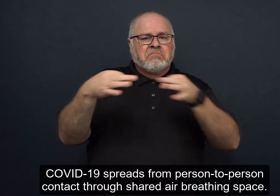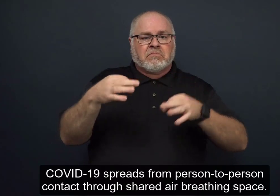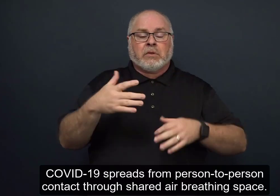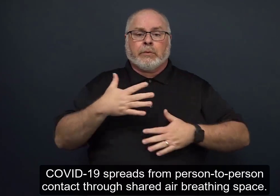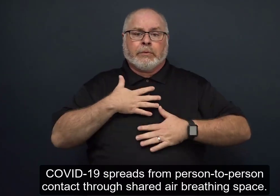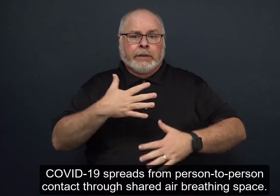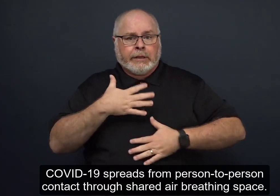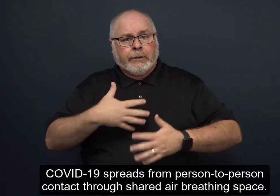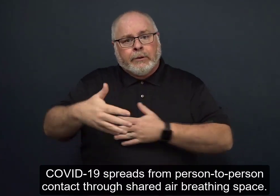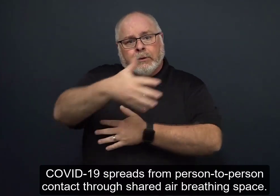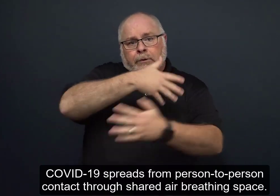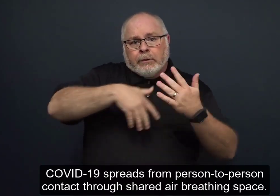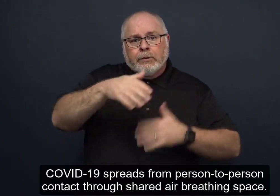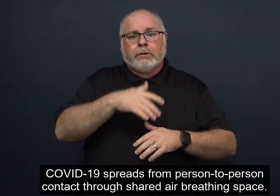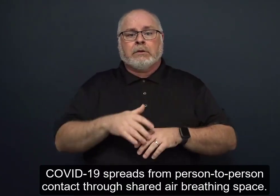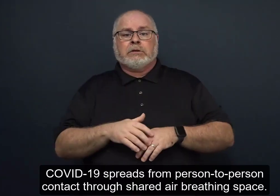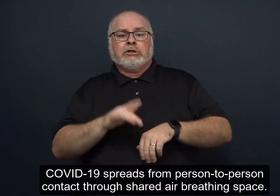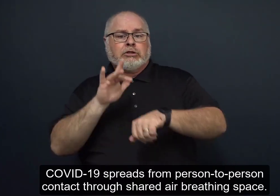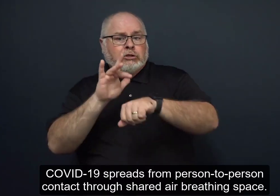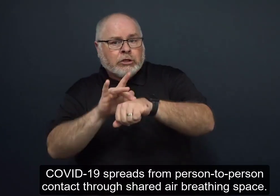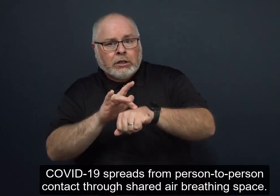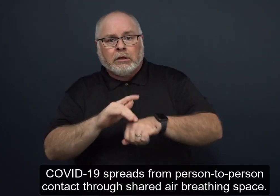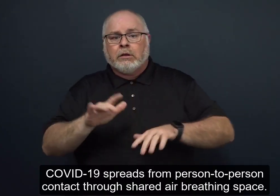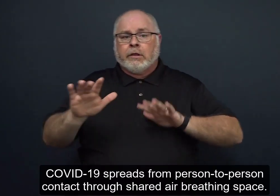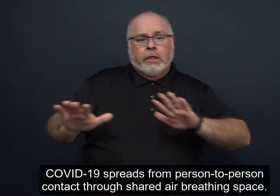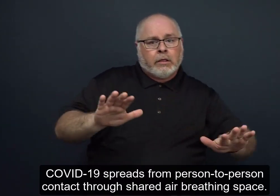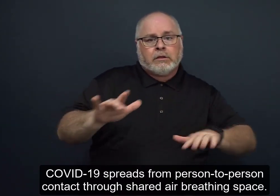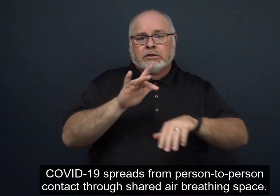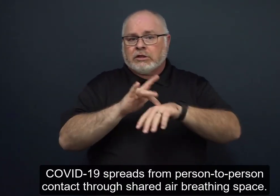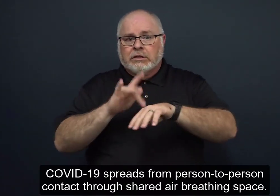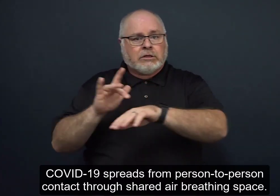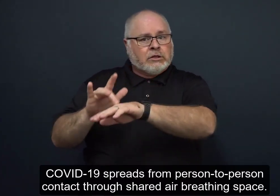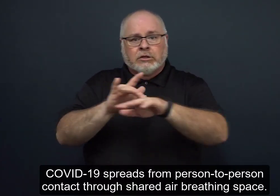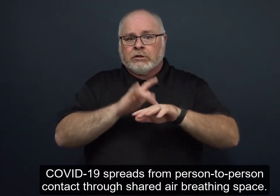COVID-19 spreads from person-to-person contact through shared air breathing space.